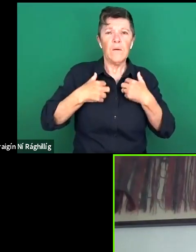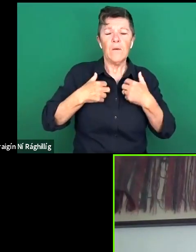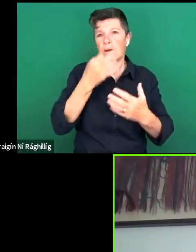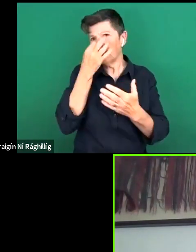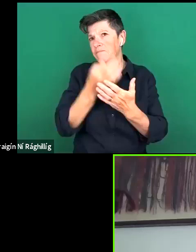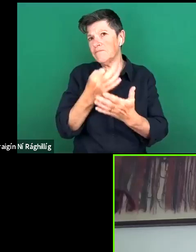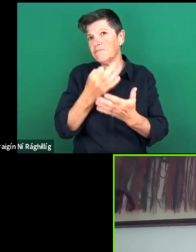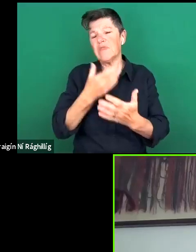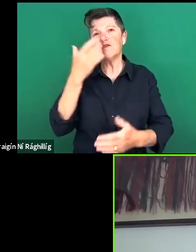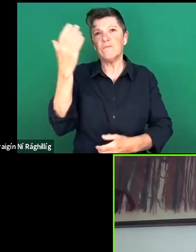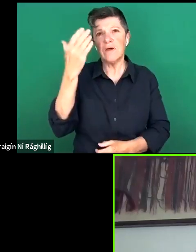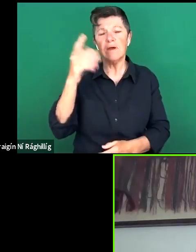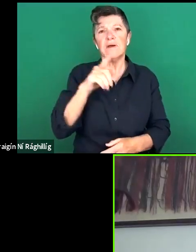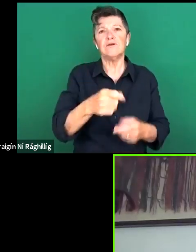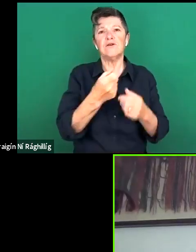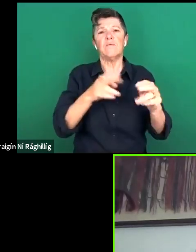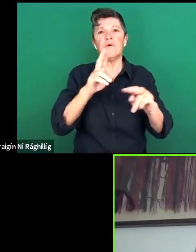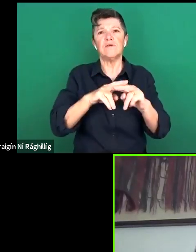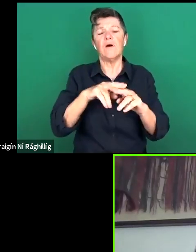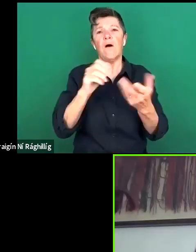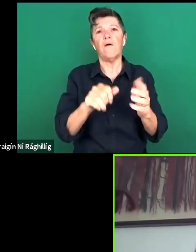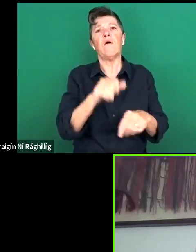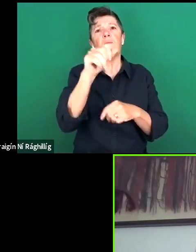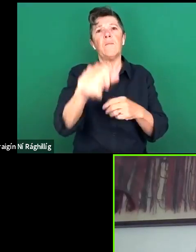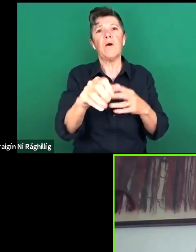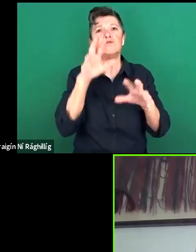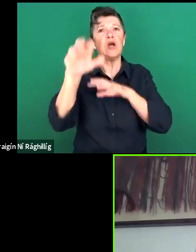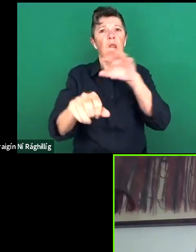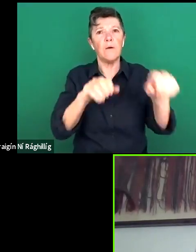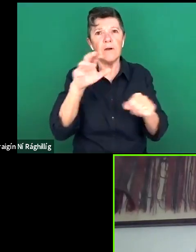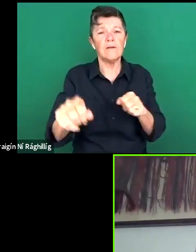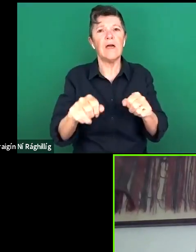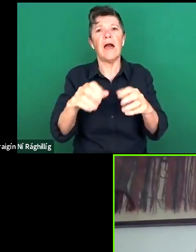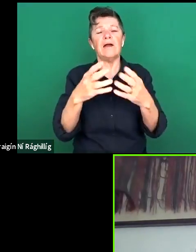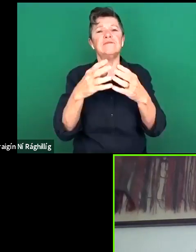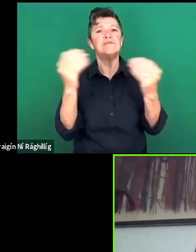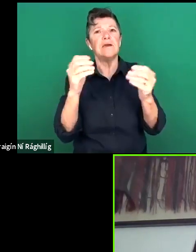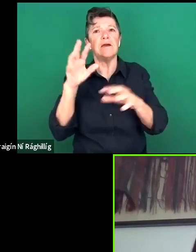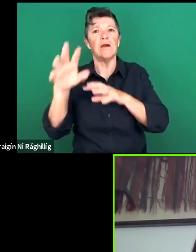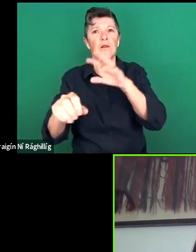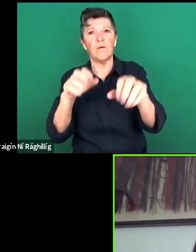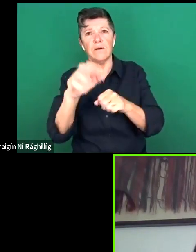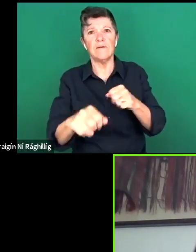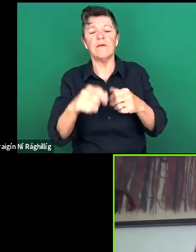I convene that theme with Helen house borough. I'm delighted